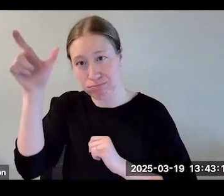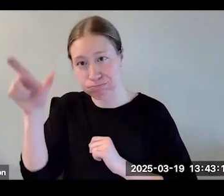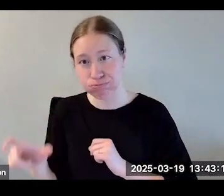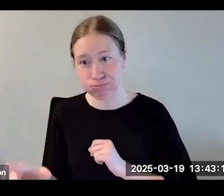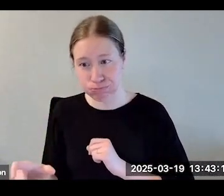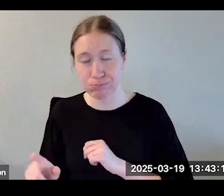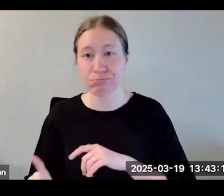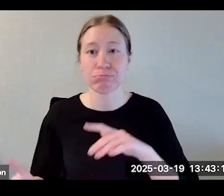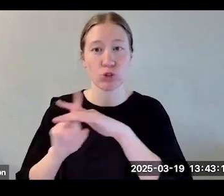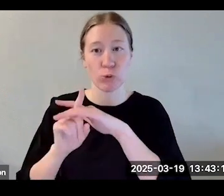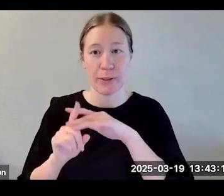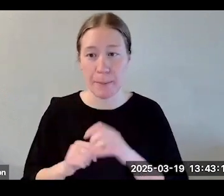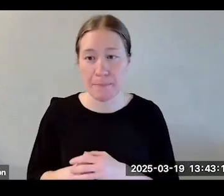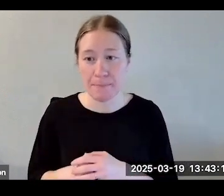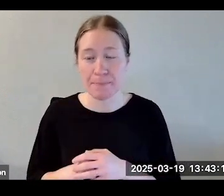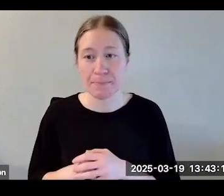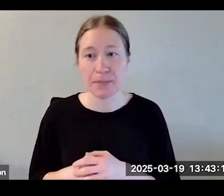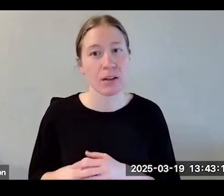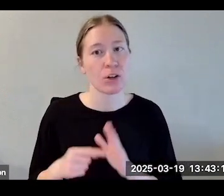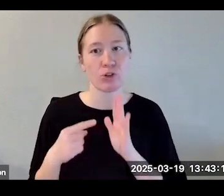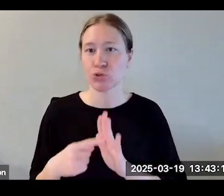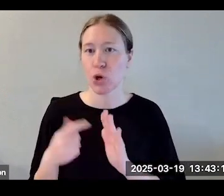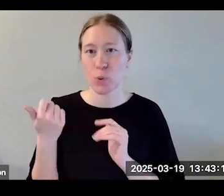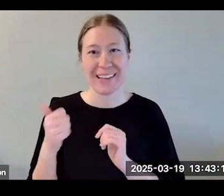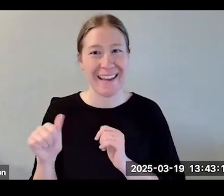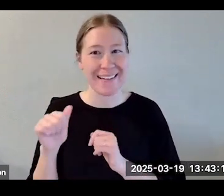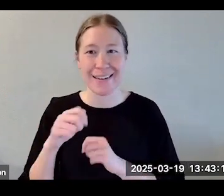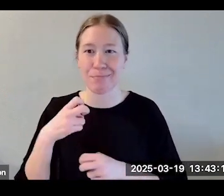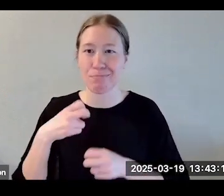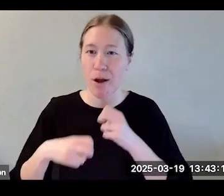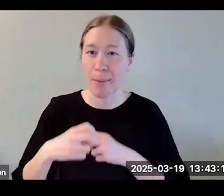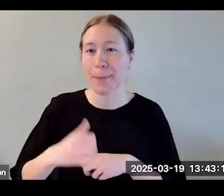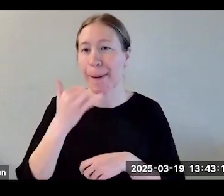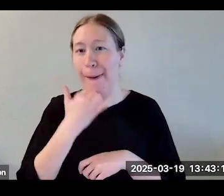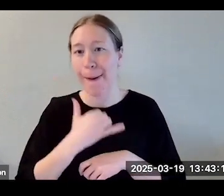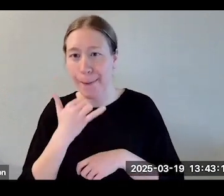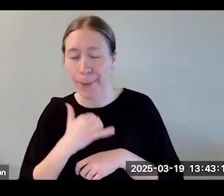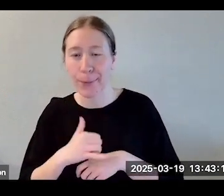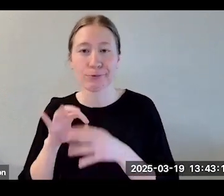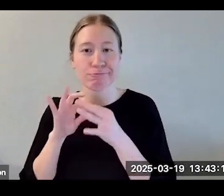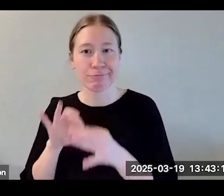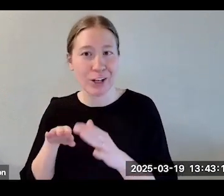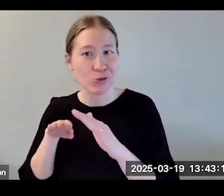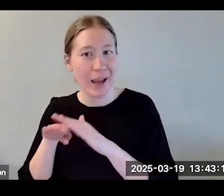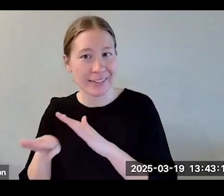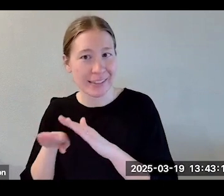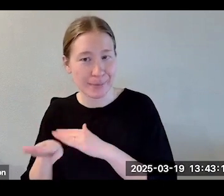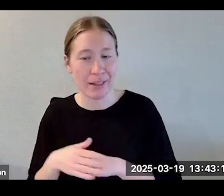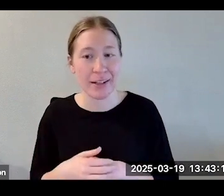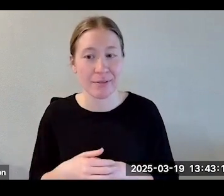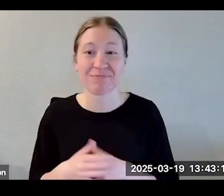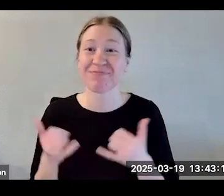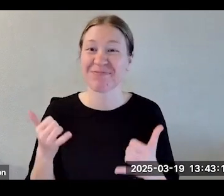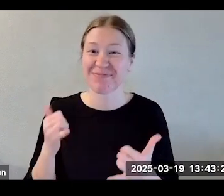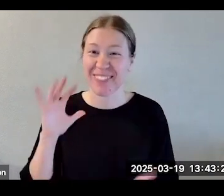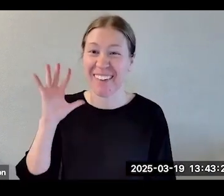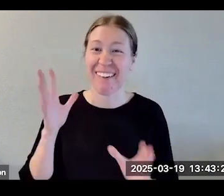to document any potential accessibility issues. Now, all the work that we just did would've probably been a whole lot easier